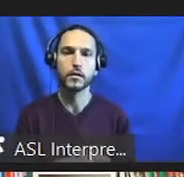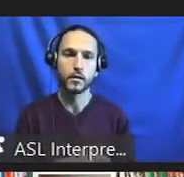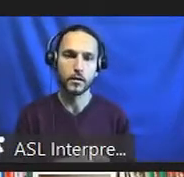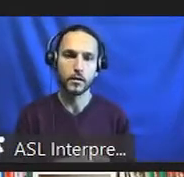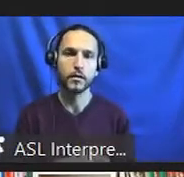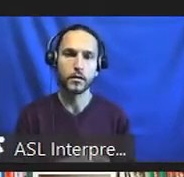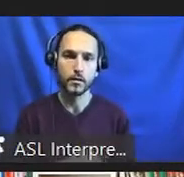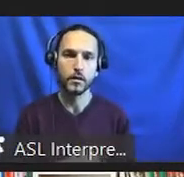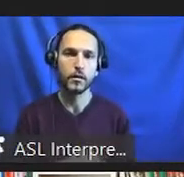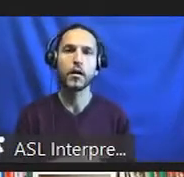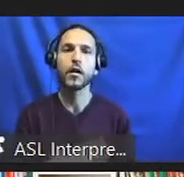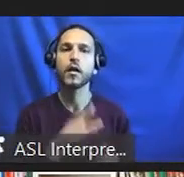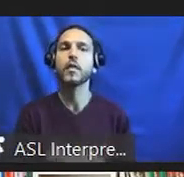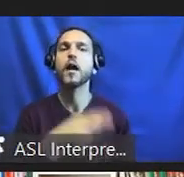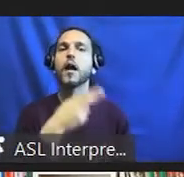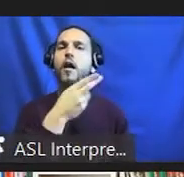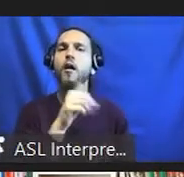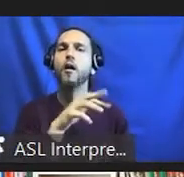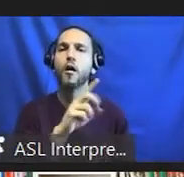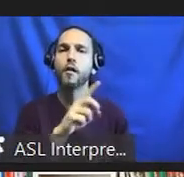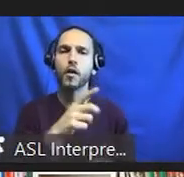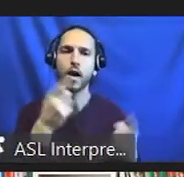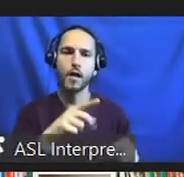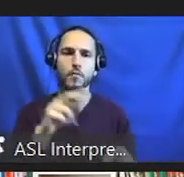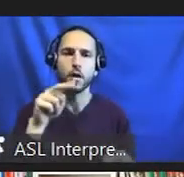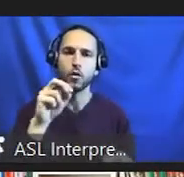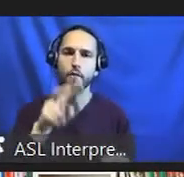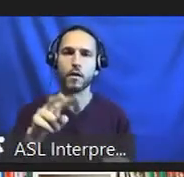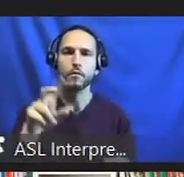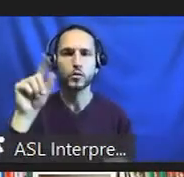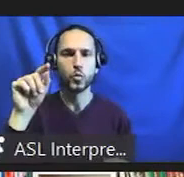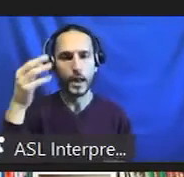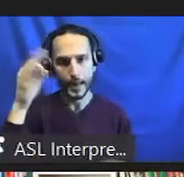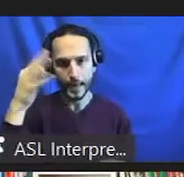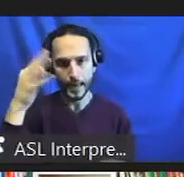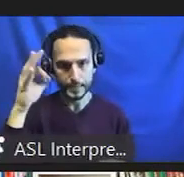So the Harvard case settled in November of 2019,